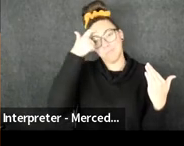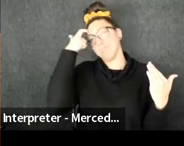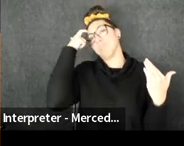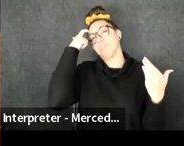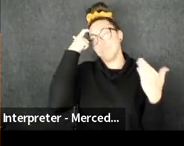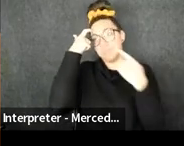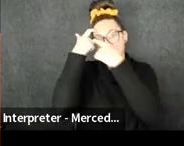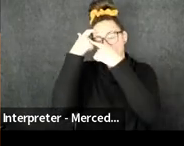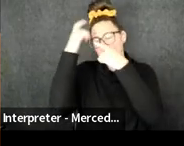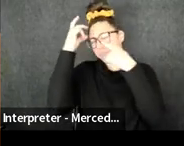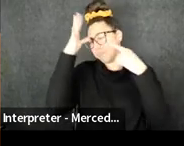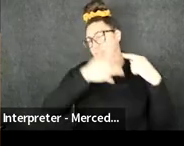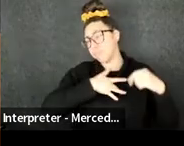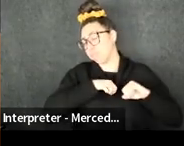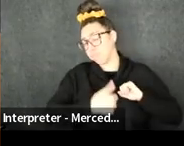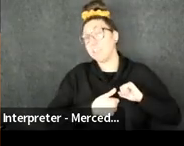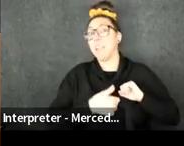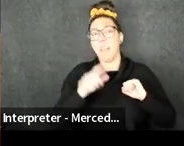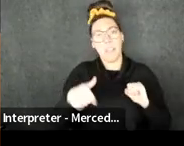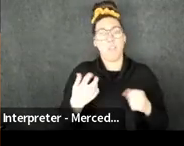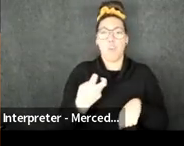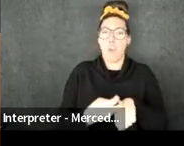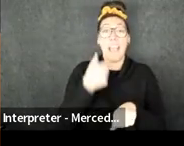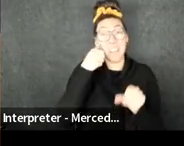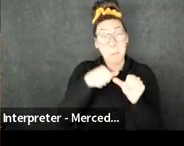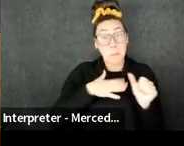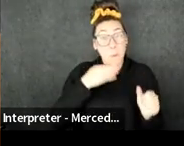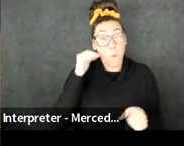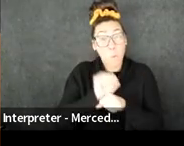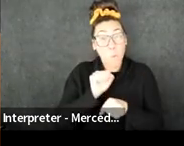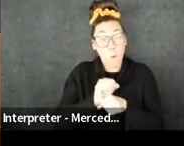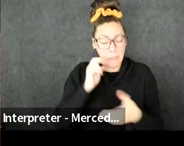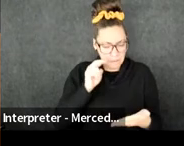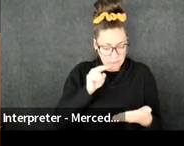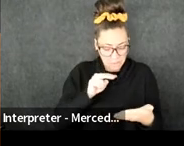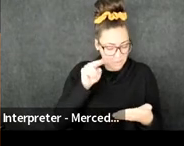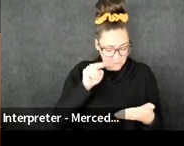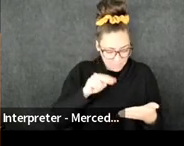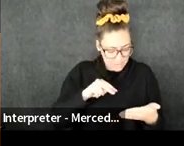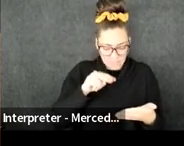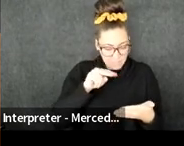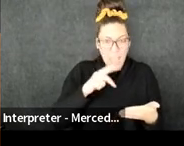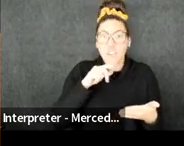I remember trying to read my homework assignments and I couldn't comprehend what I was reading. I felt so dumb.